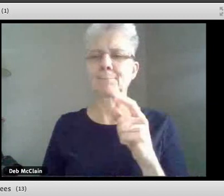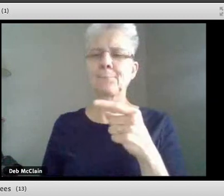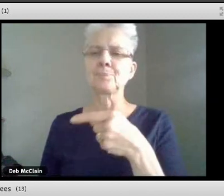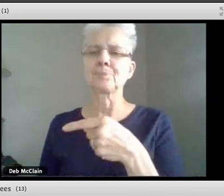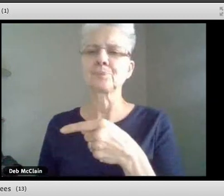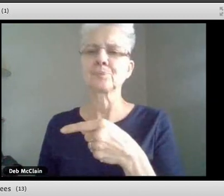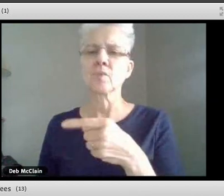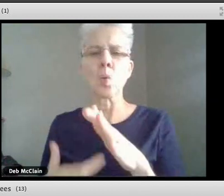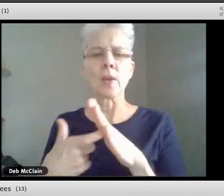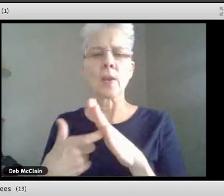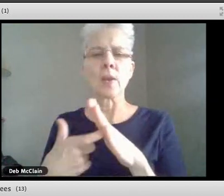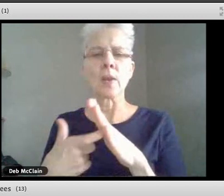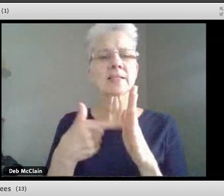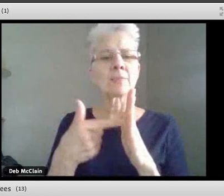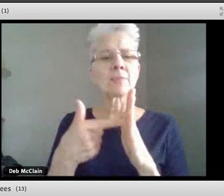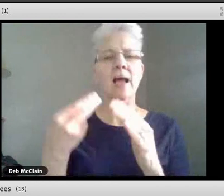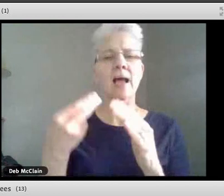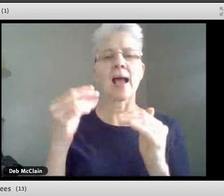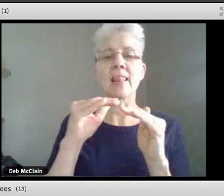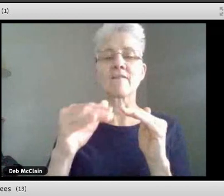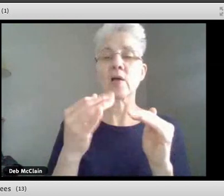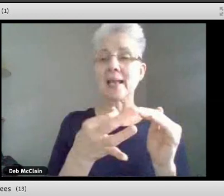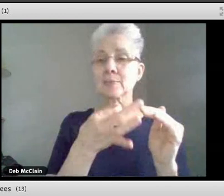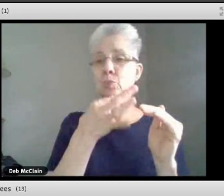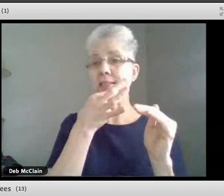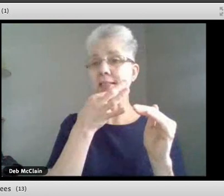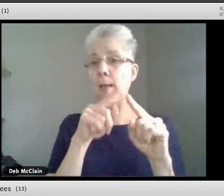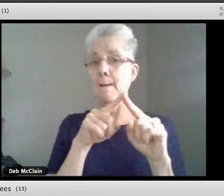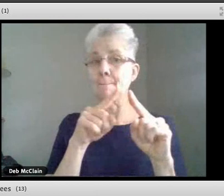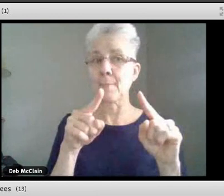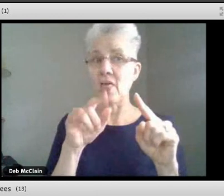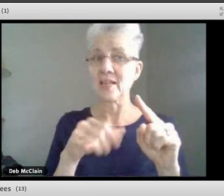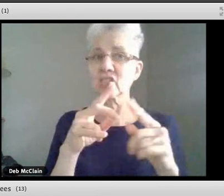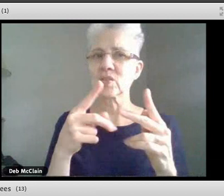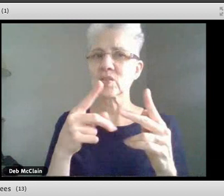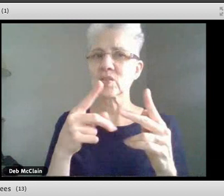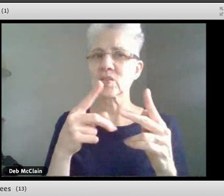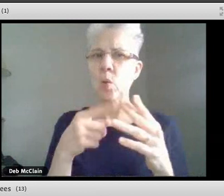but this is just kind of what it looks like. And so, for your homework, go and look at one